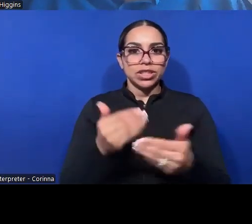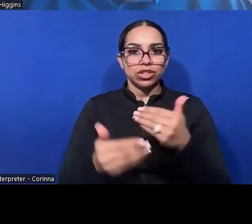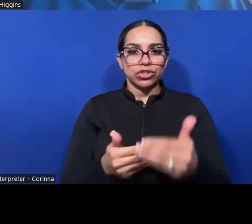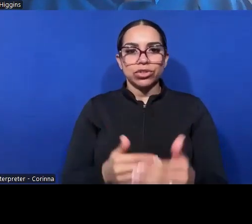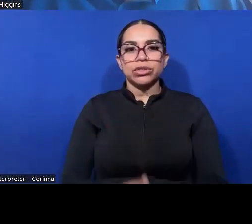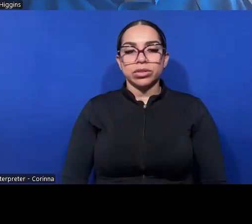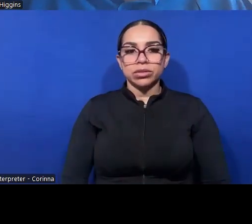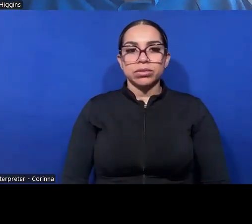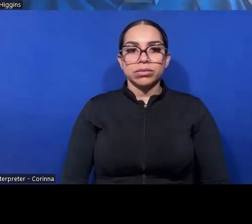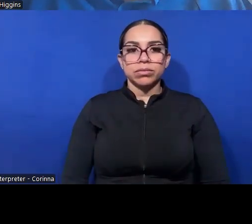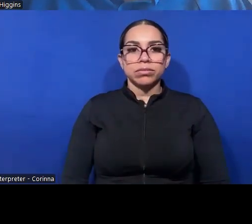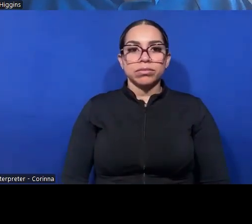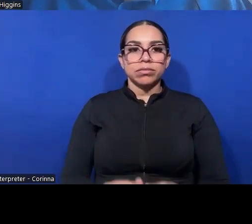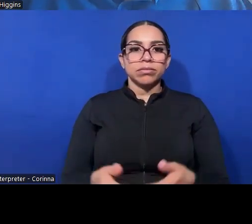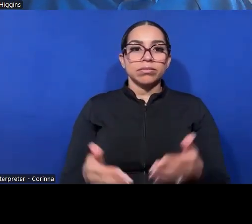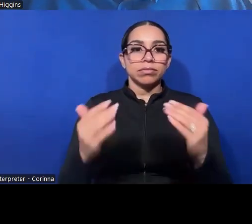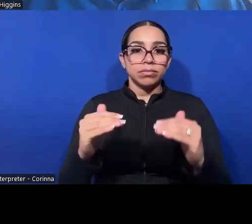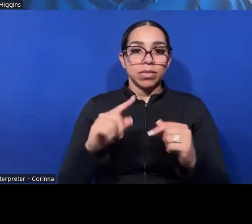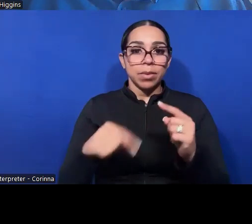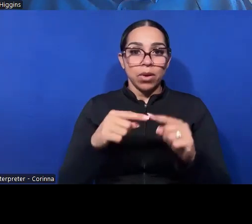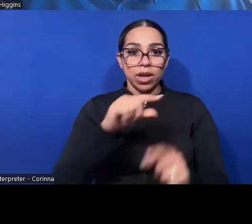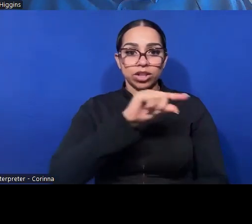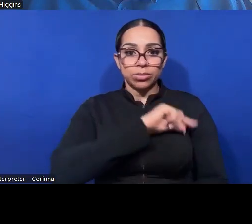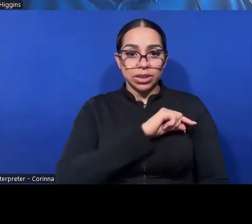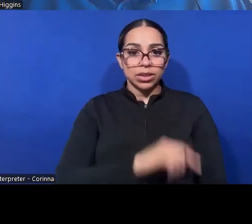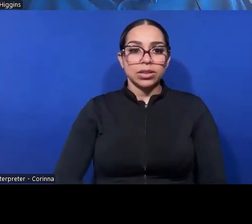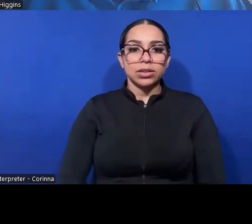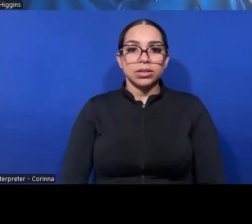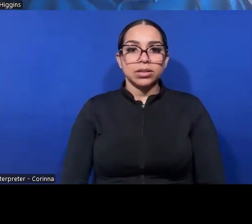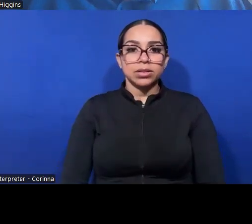On eligibility. And then here's